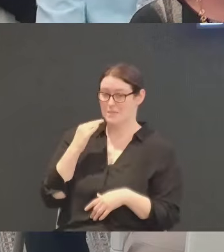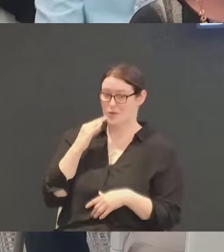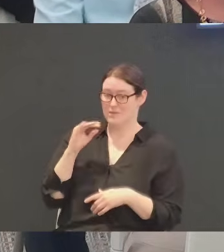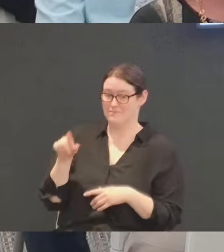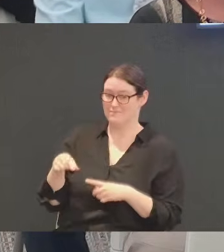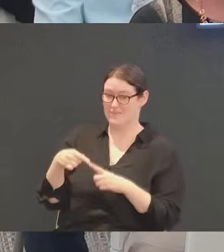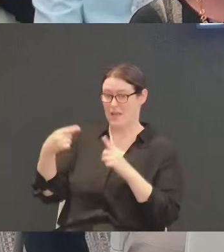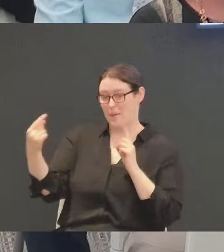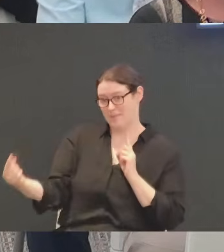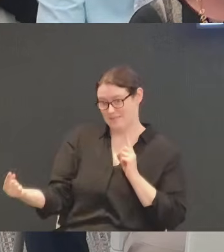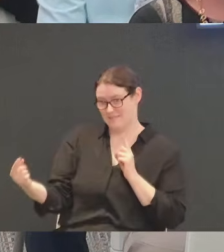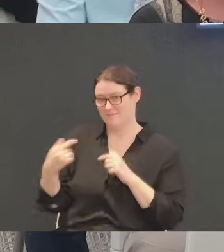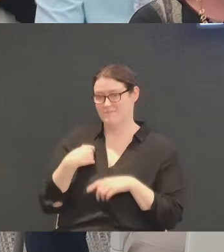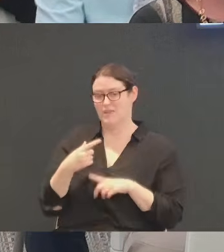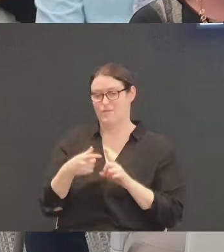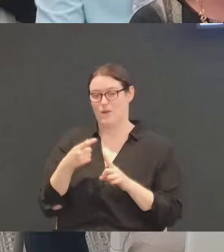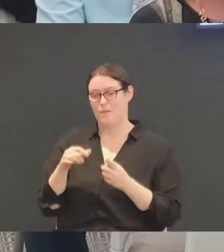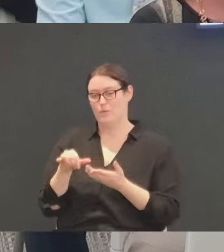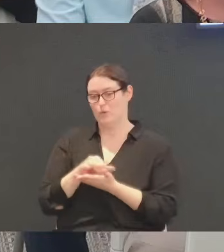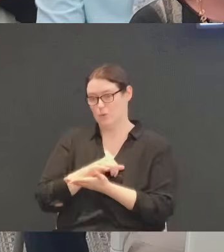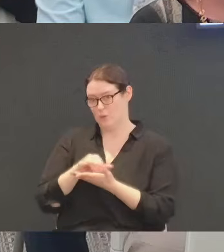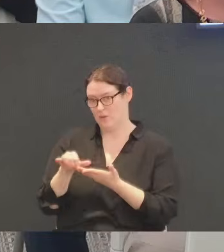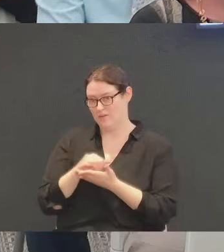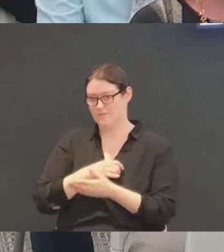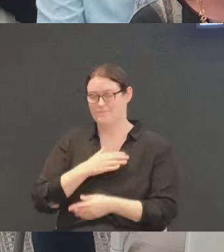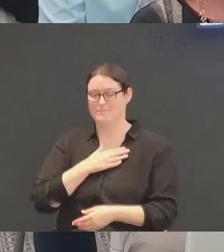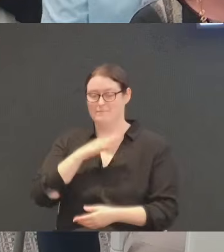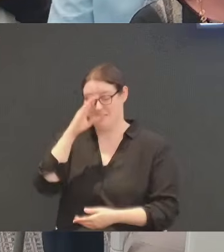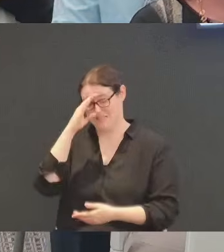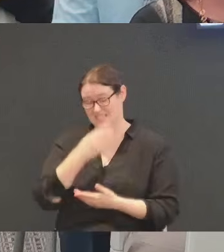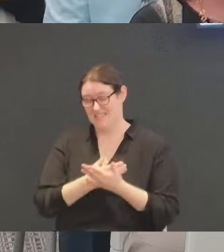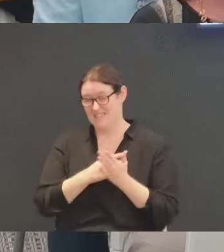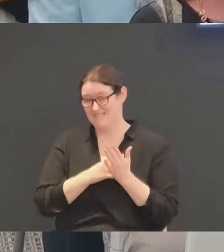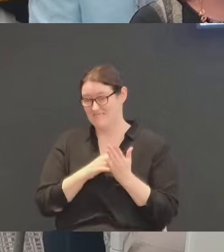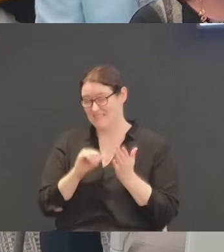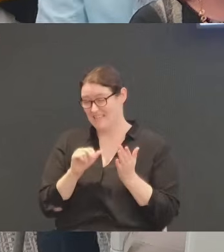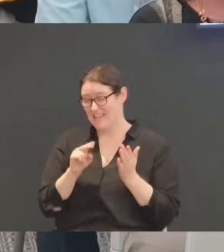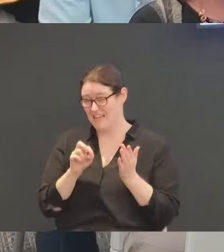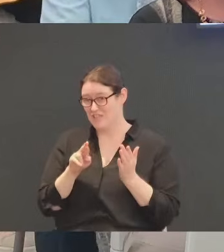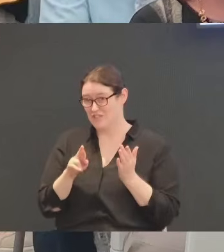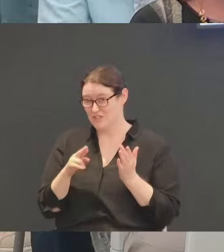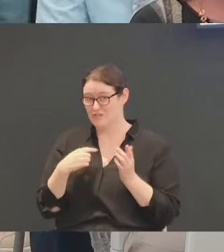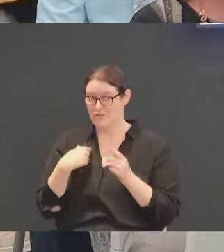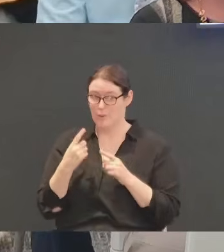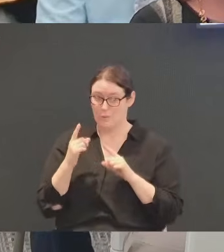I came from New York. My son had cancer and I came to Cincinnati Children's Hospital to save